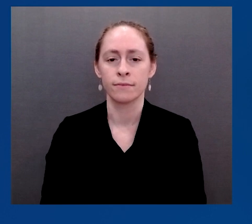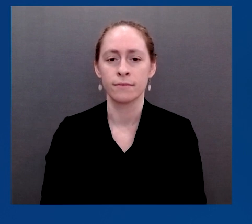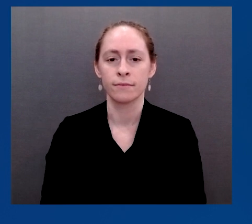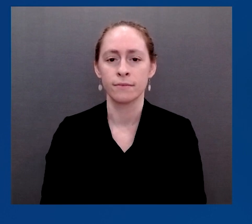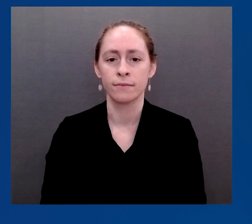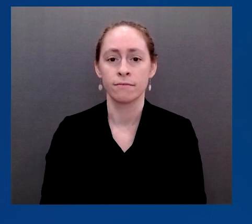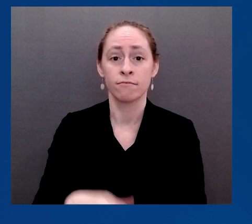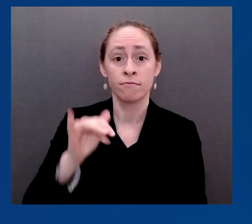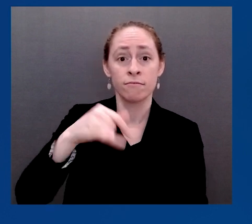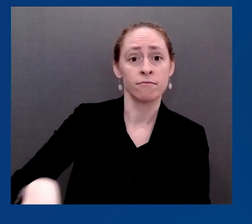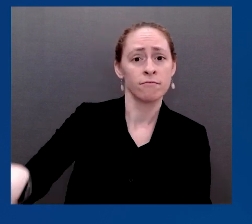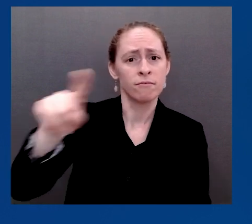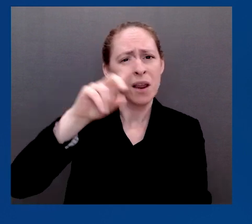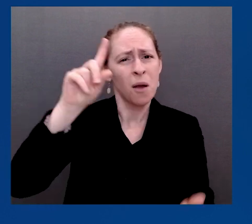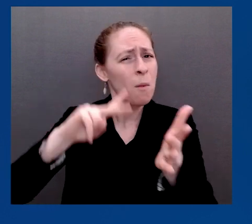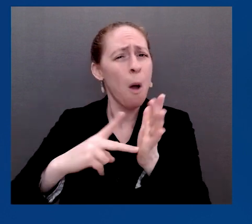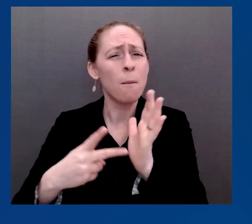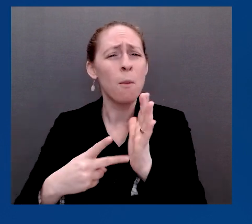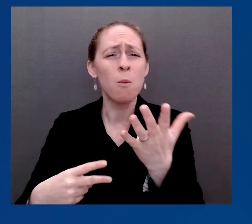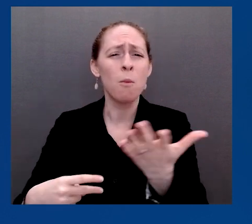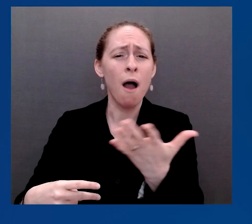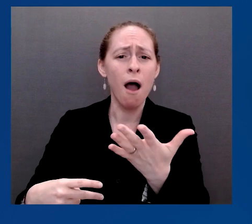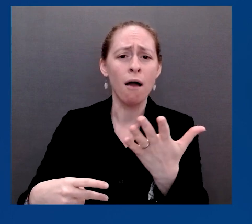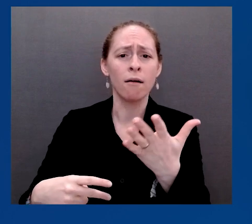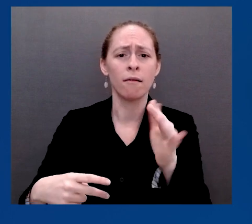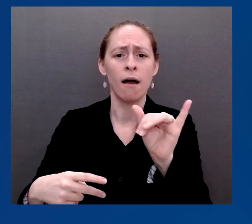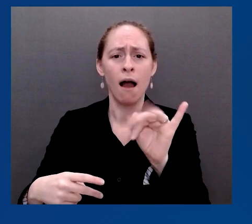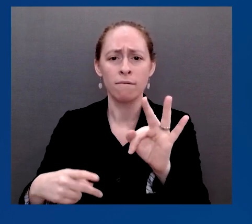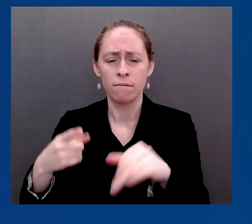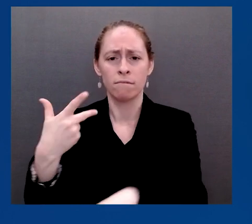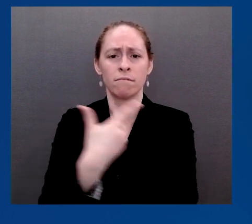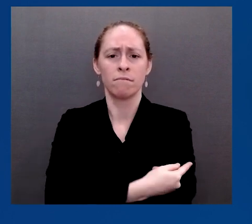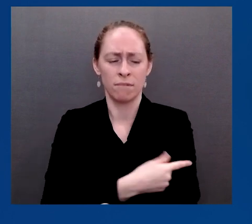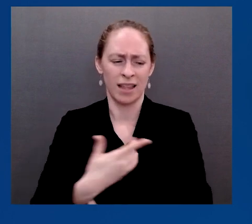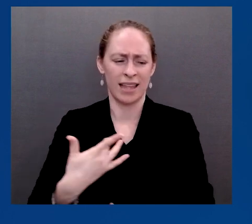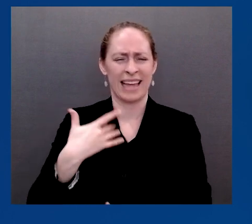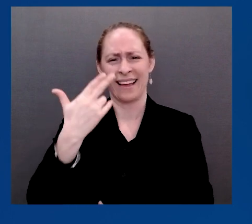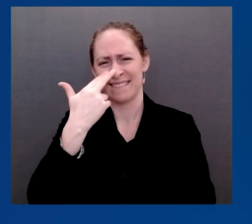This is a huge amount of data. CDC -- along with our partners across government;